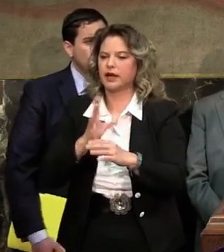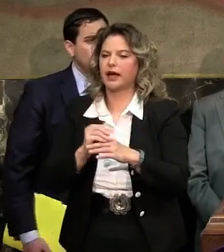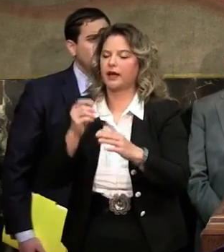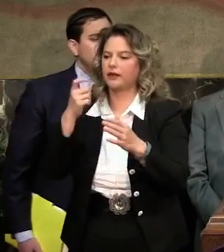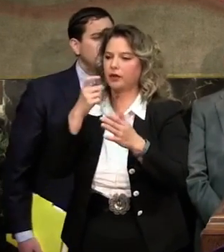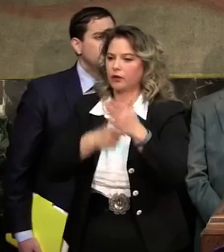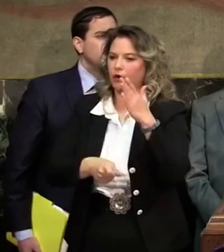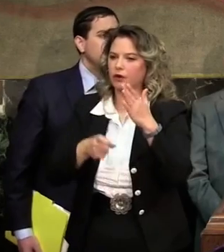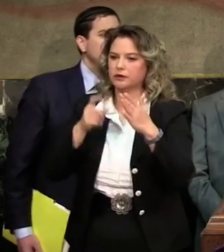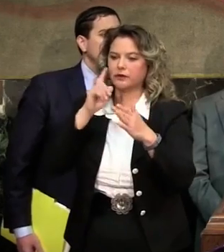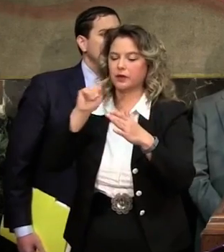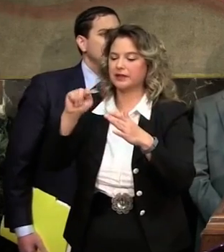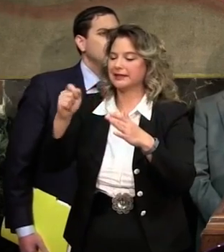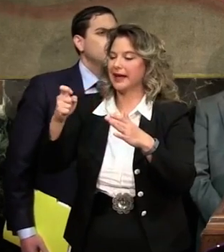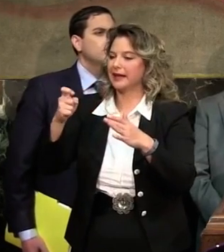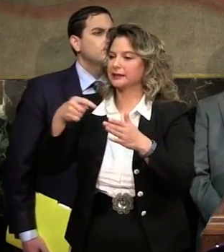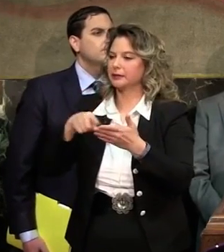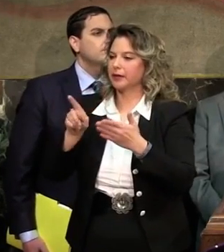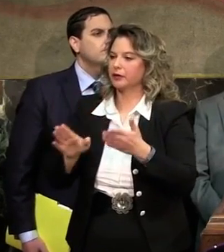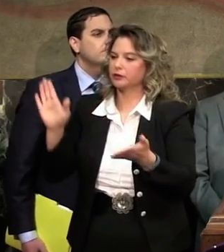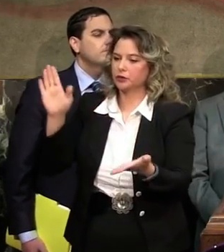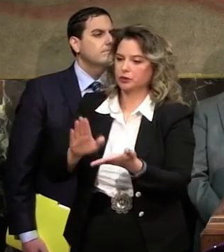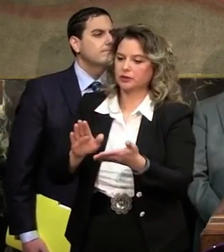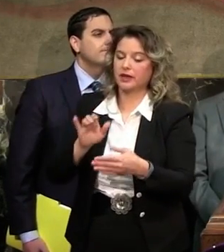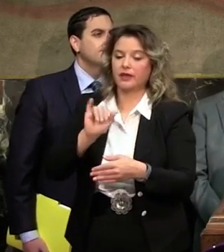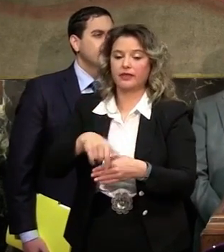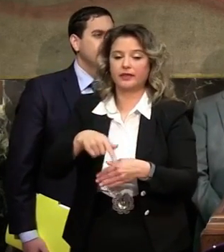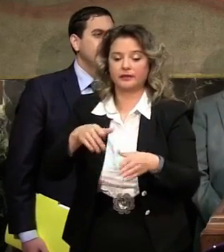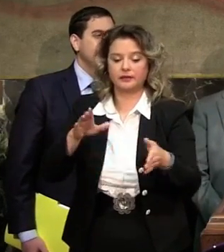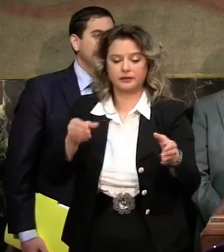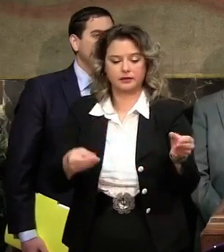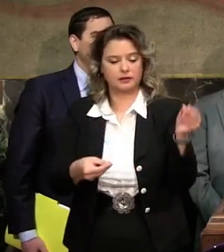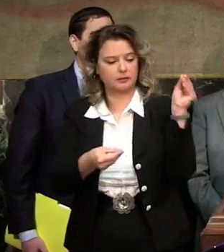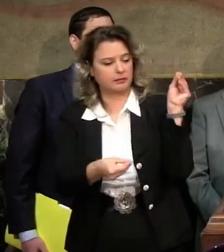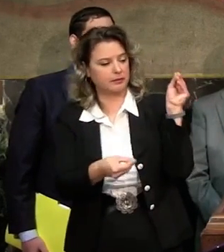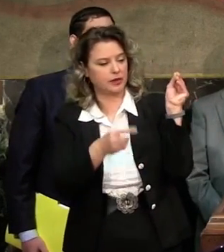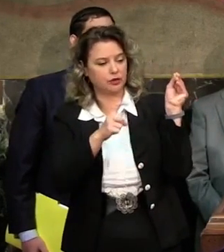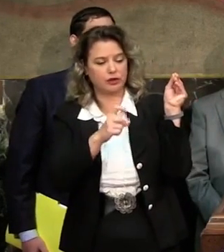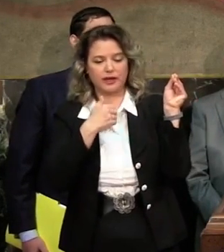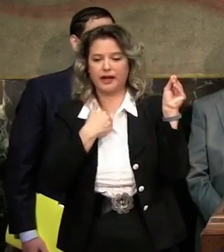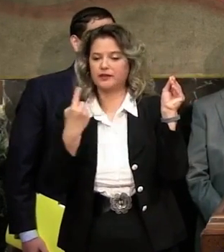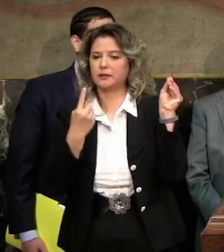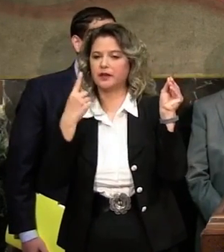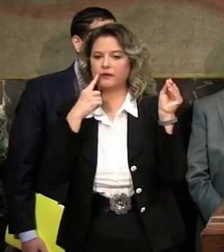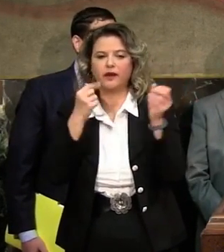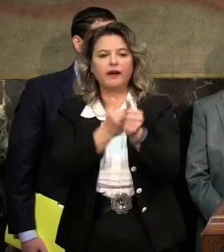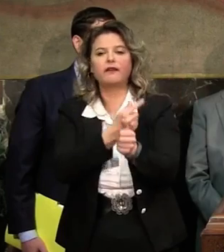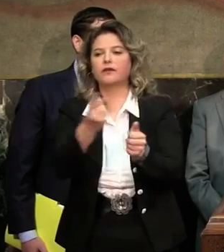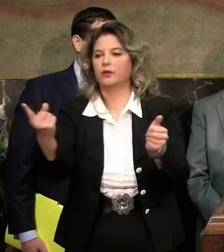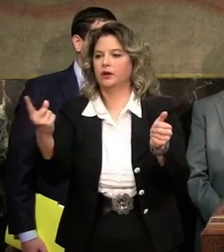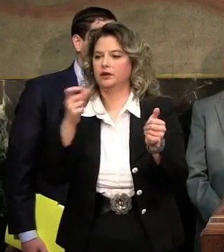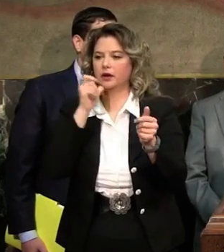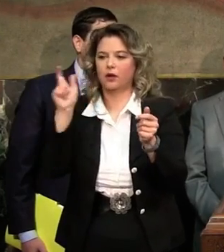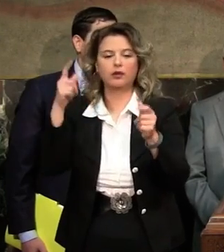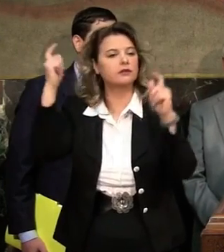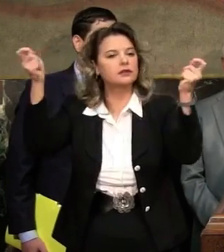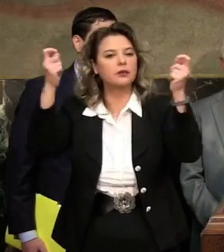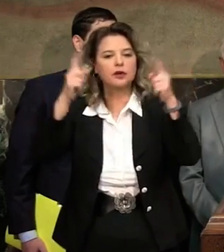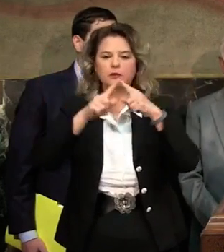this package should have something for everybody not only to celebrate but to get behind and to be a part of research still